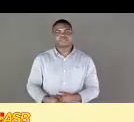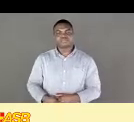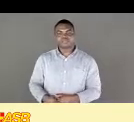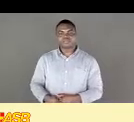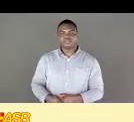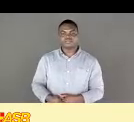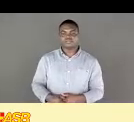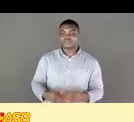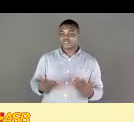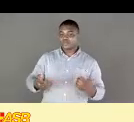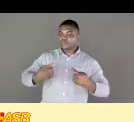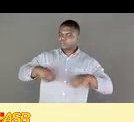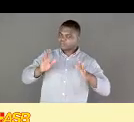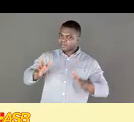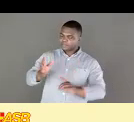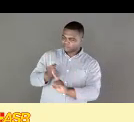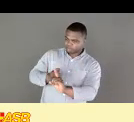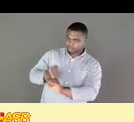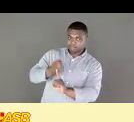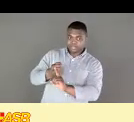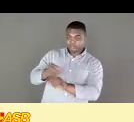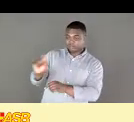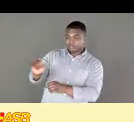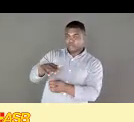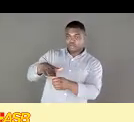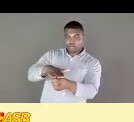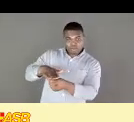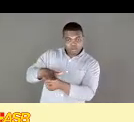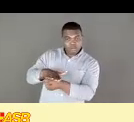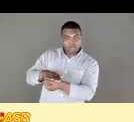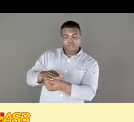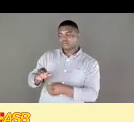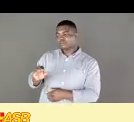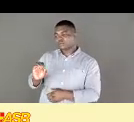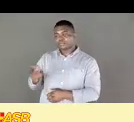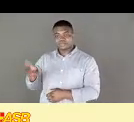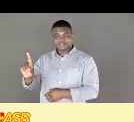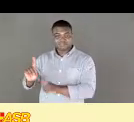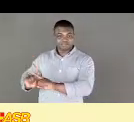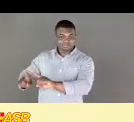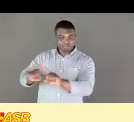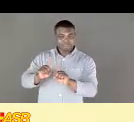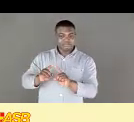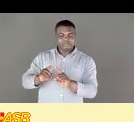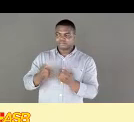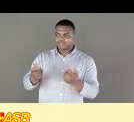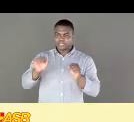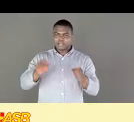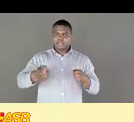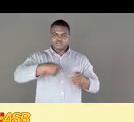influence the policymaking process so that they gain support from the local government to continue